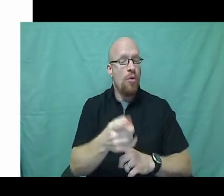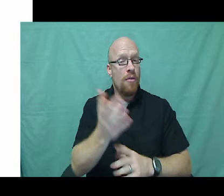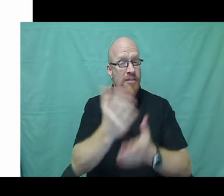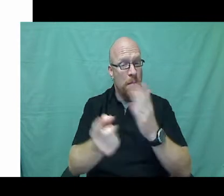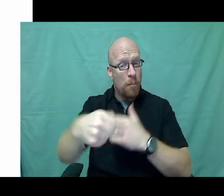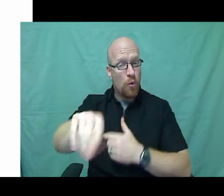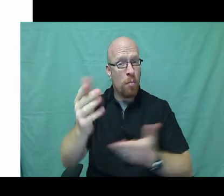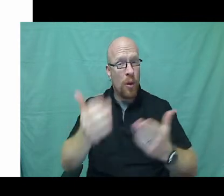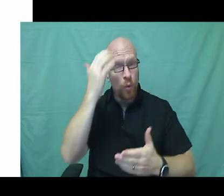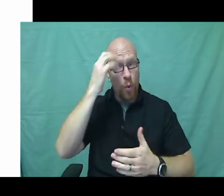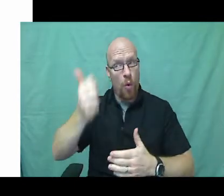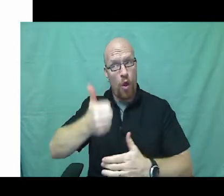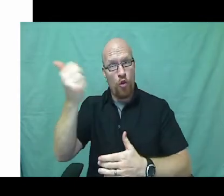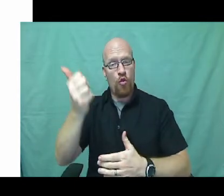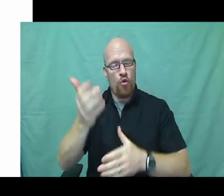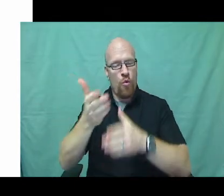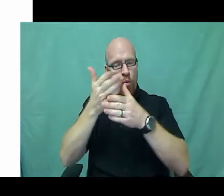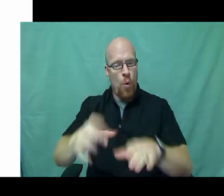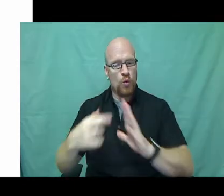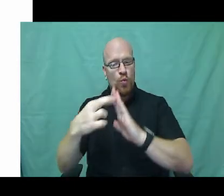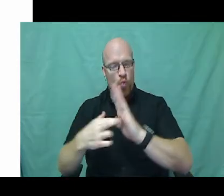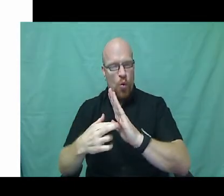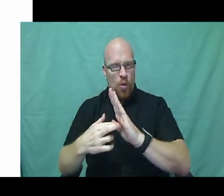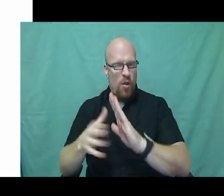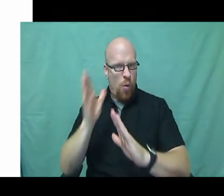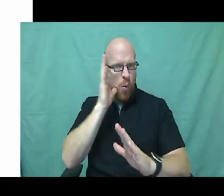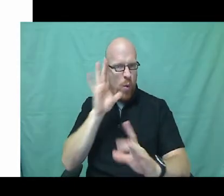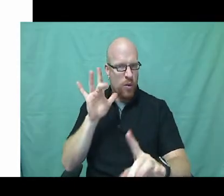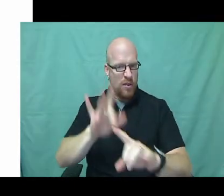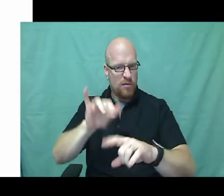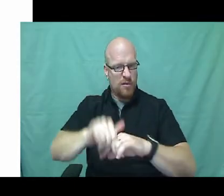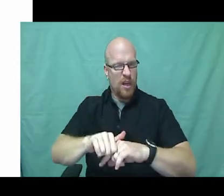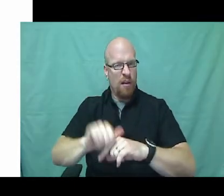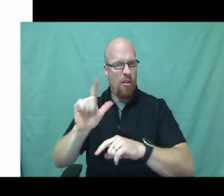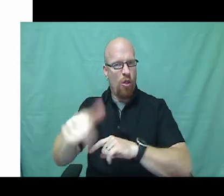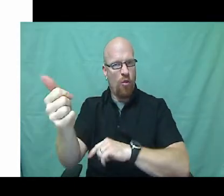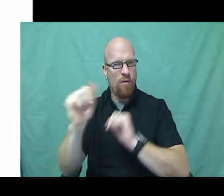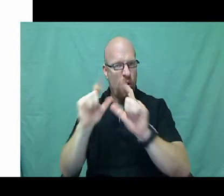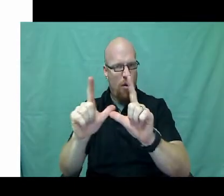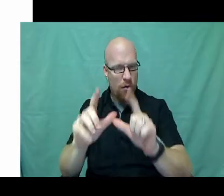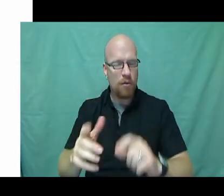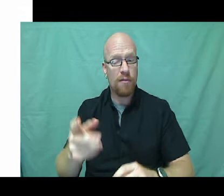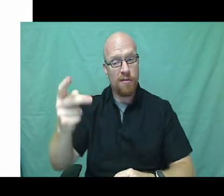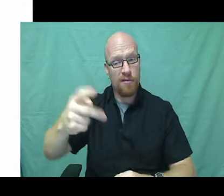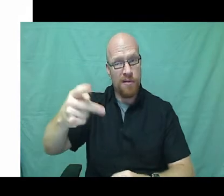We're going to leave it there. We're not going to go ahead and multiply it out and reduce the fraction, but that'd be a different blog.